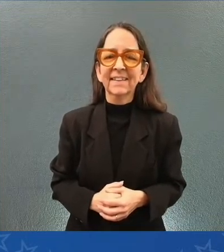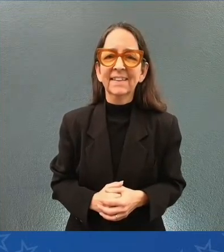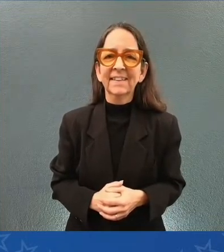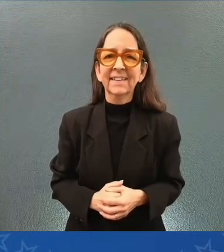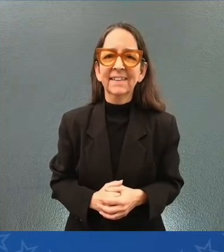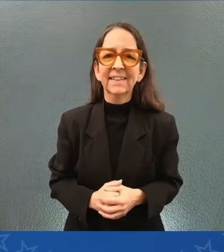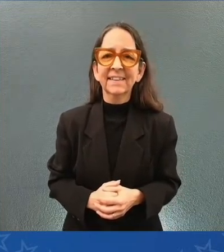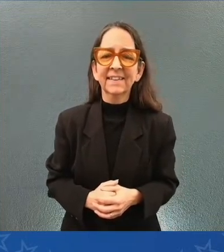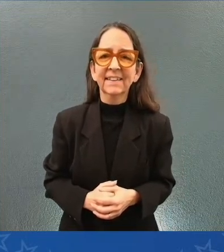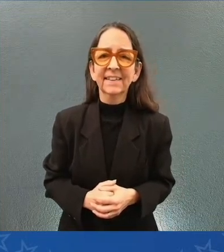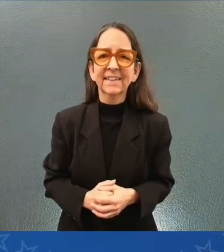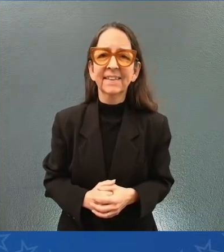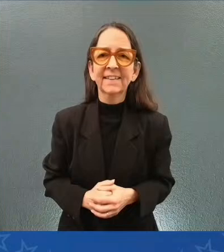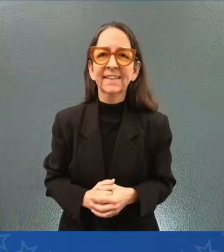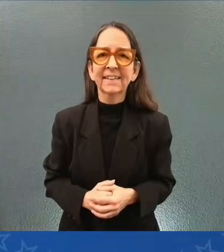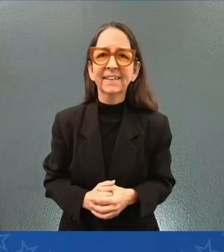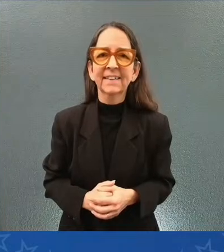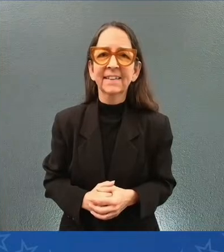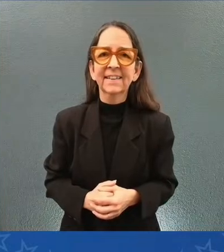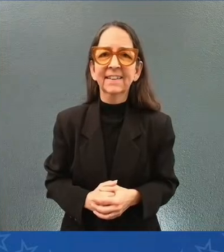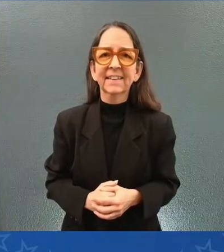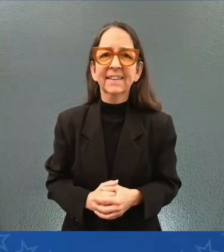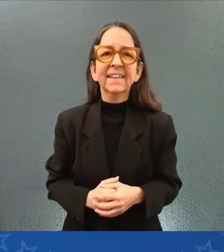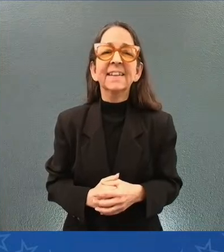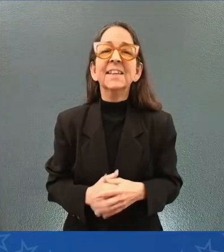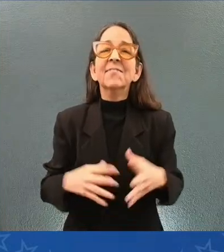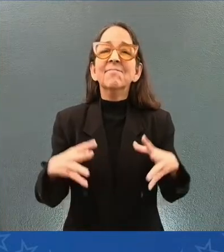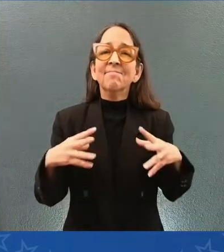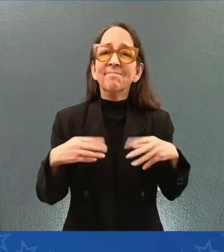Accepting on behalf of George Soros is Alex Soros.